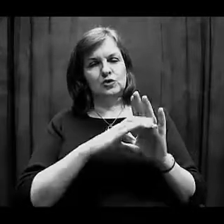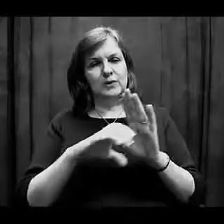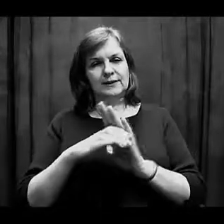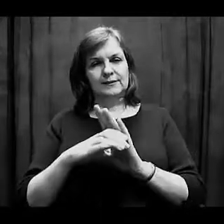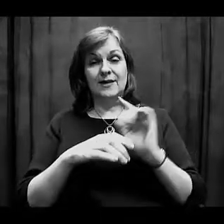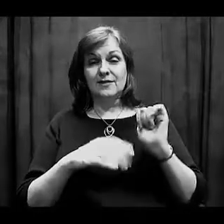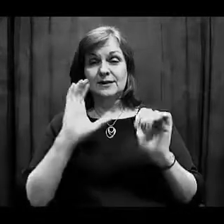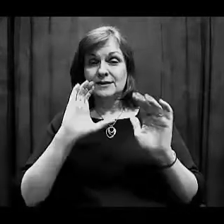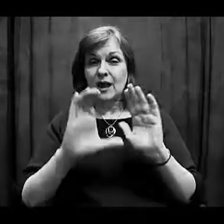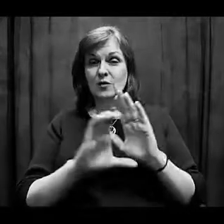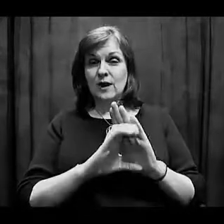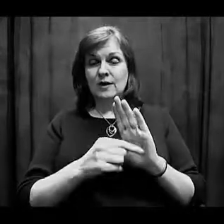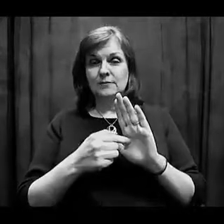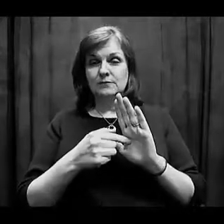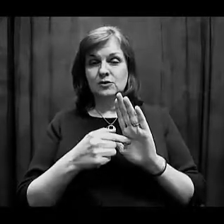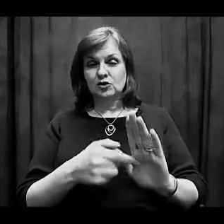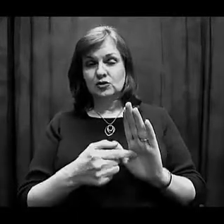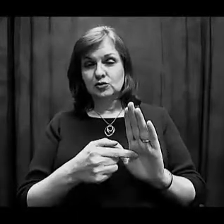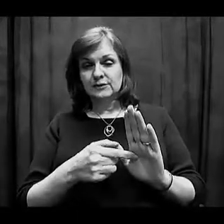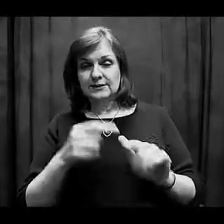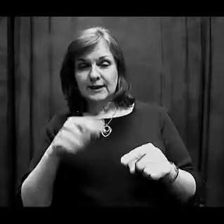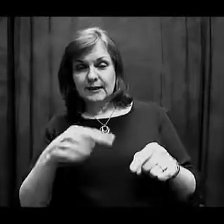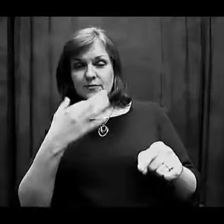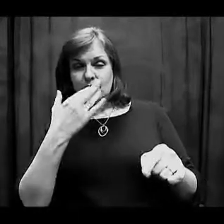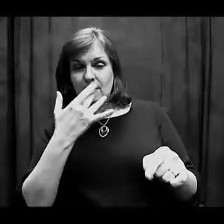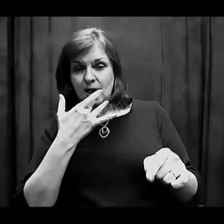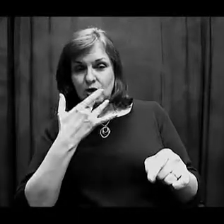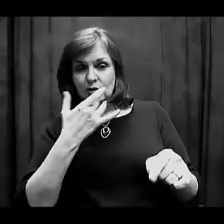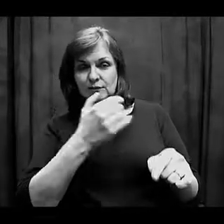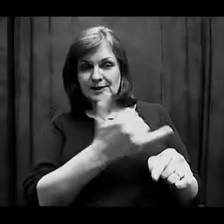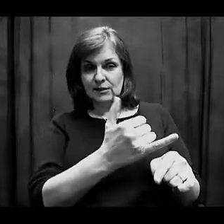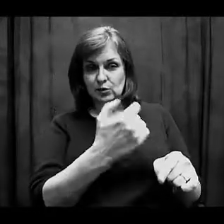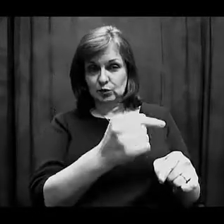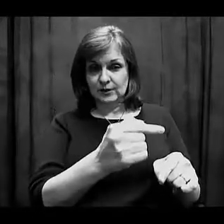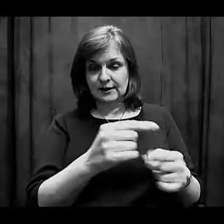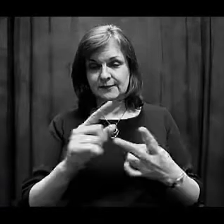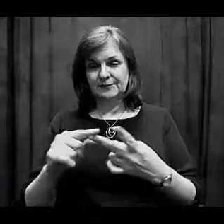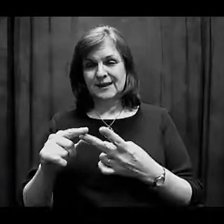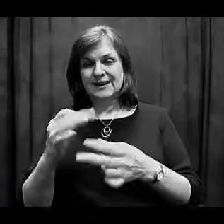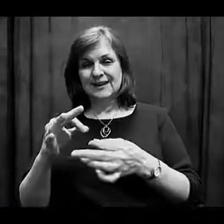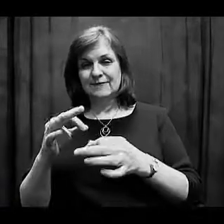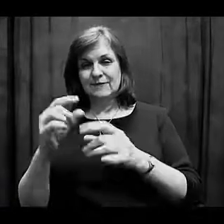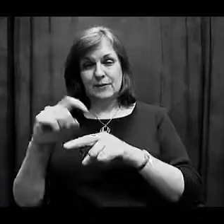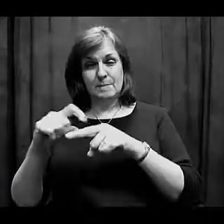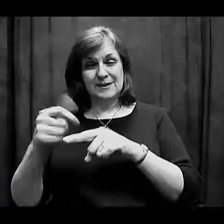so in this diagram they're actually considering whether or not the color is different and